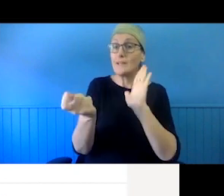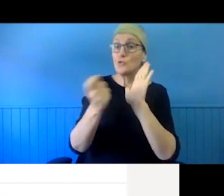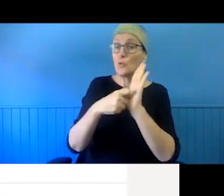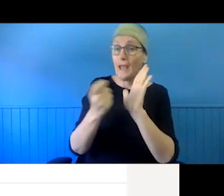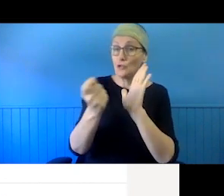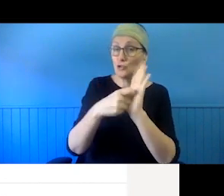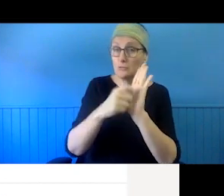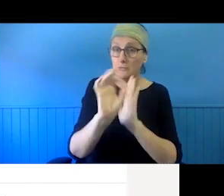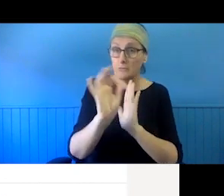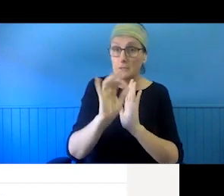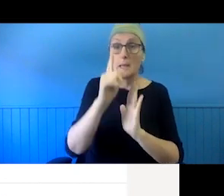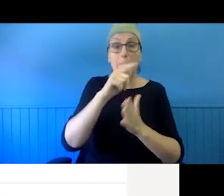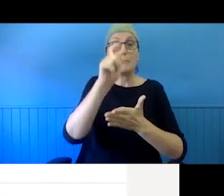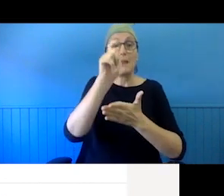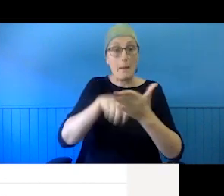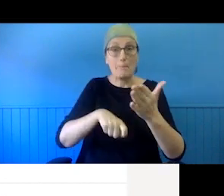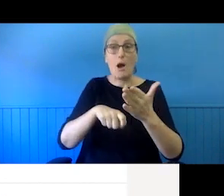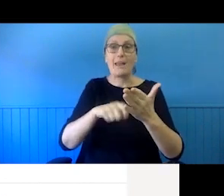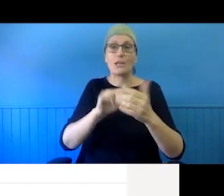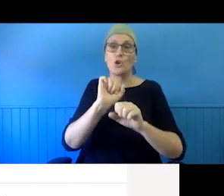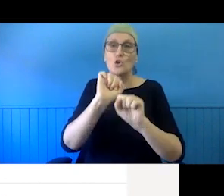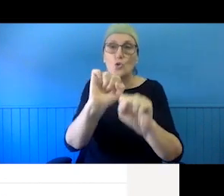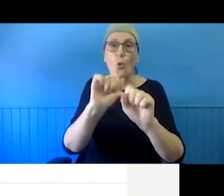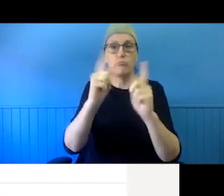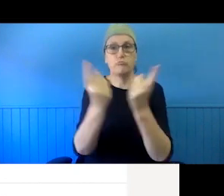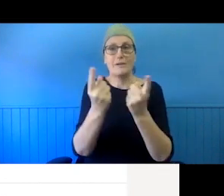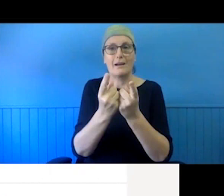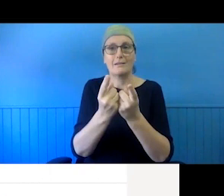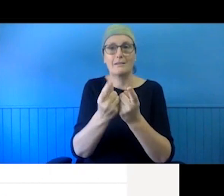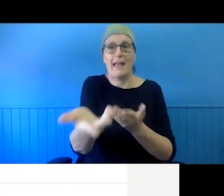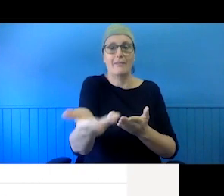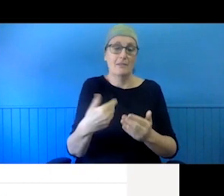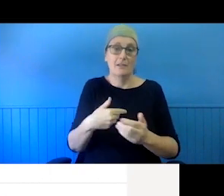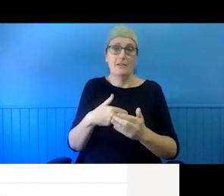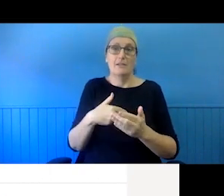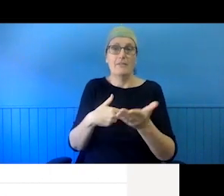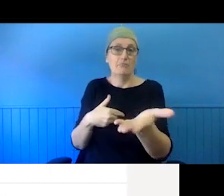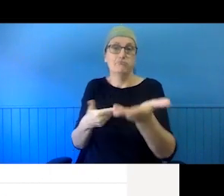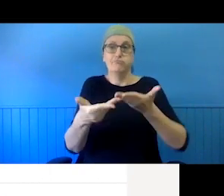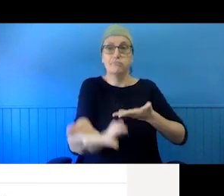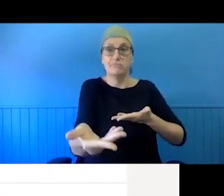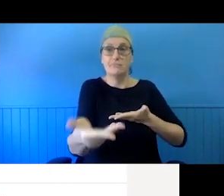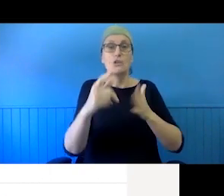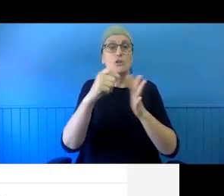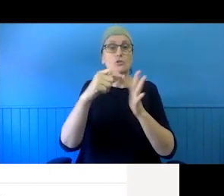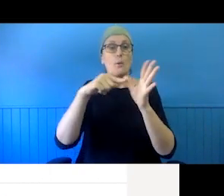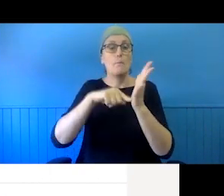about creative donations, but people want something in return for helping make it happen. Patreon is a bit about saying, "Yes, I probably want